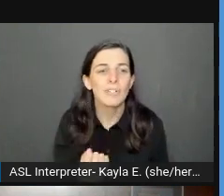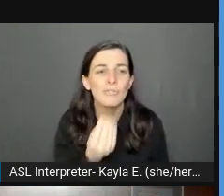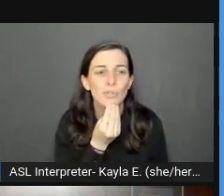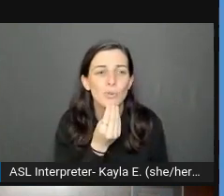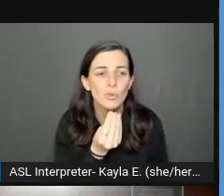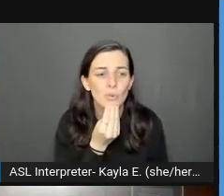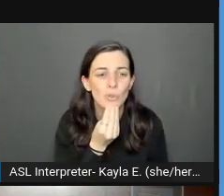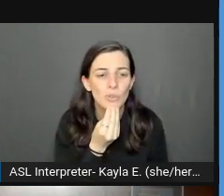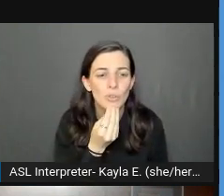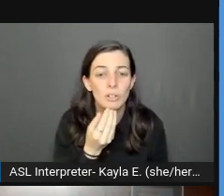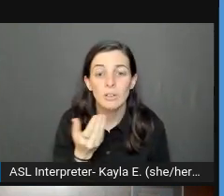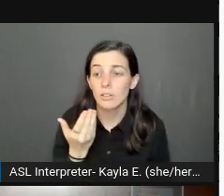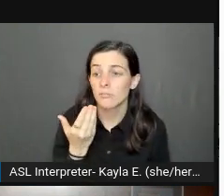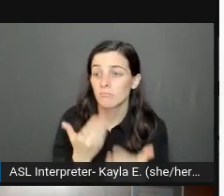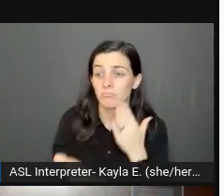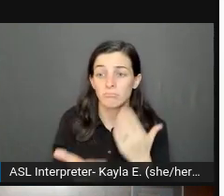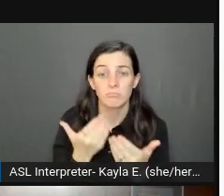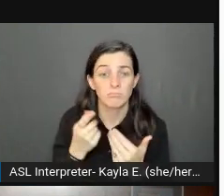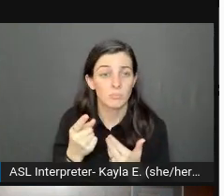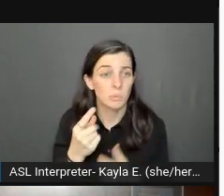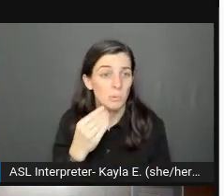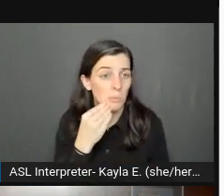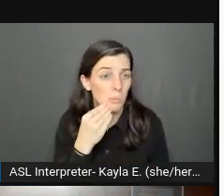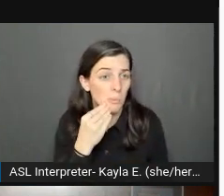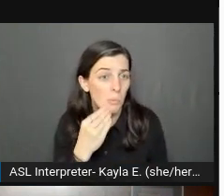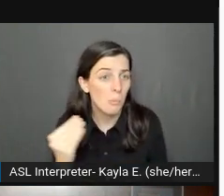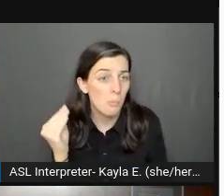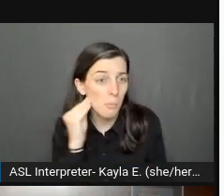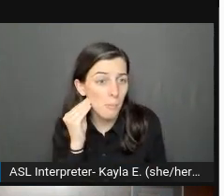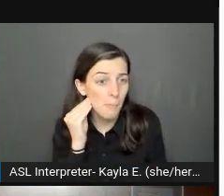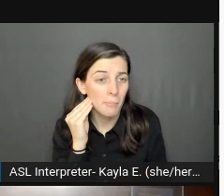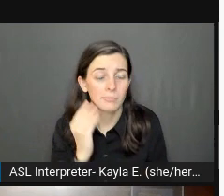Whether you are at your house, office, or home?